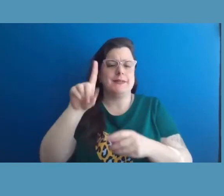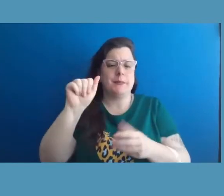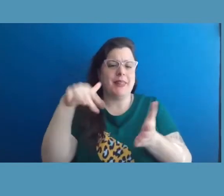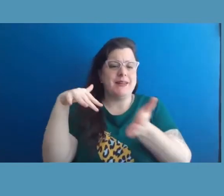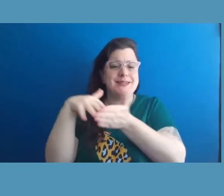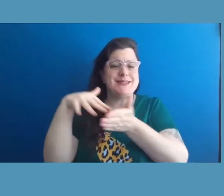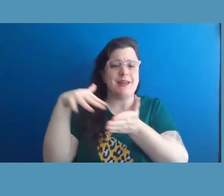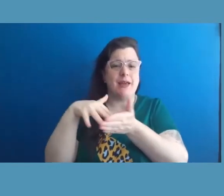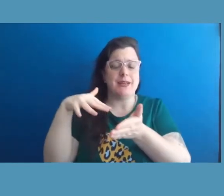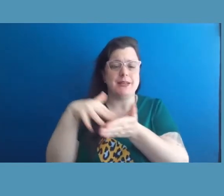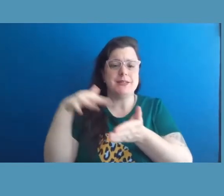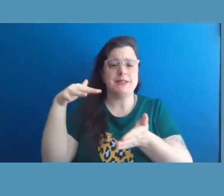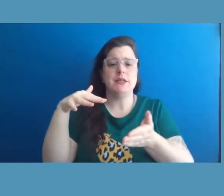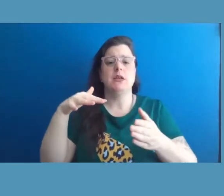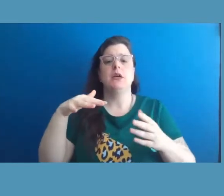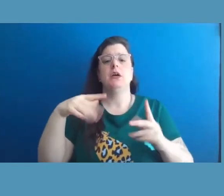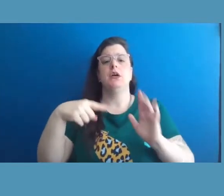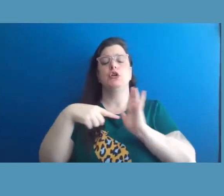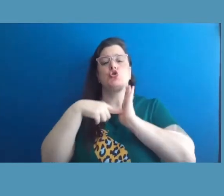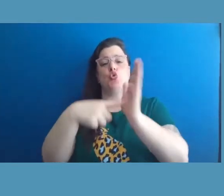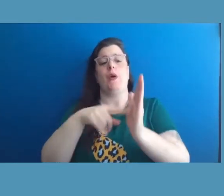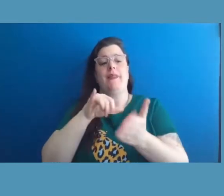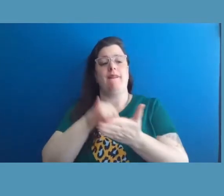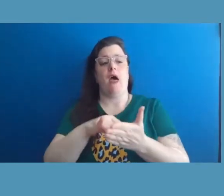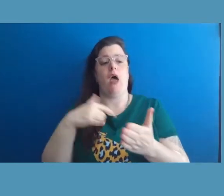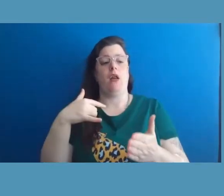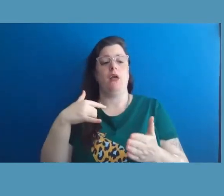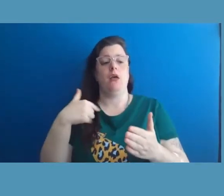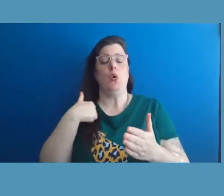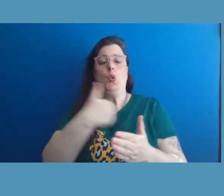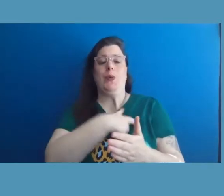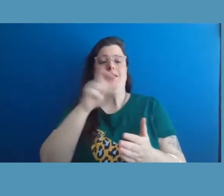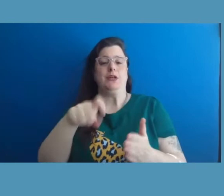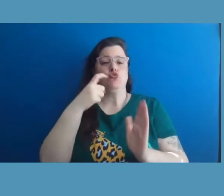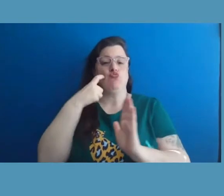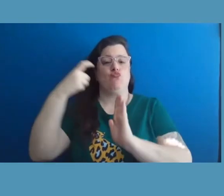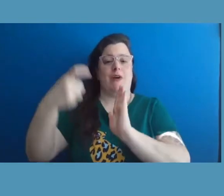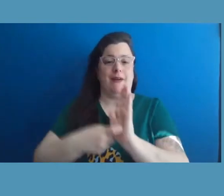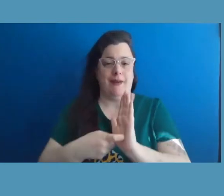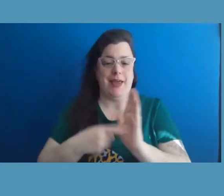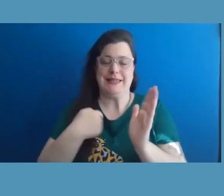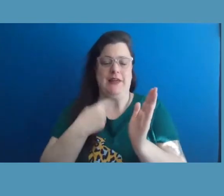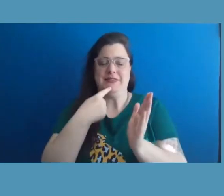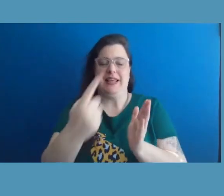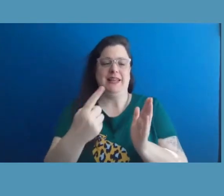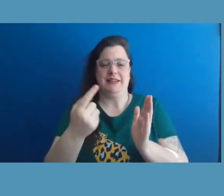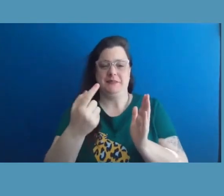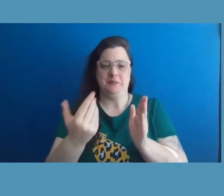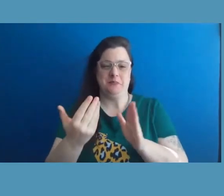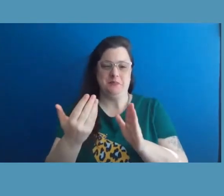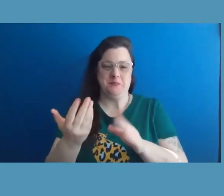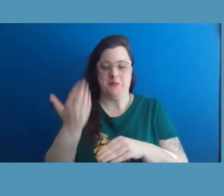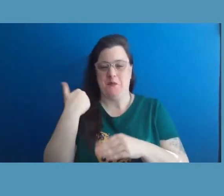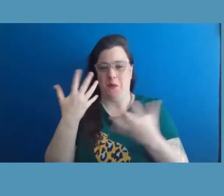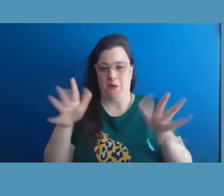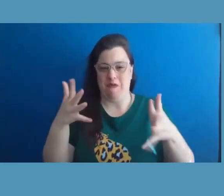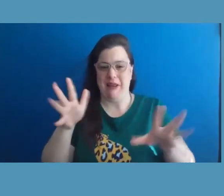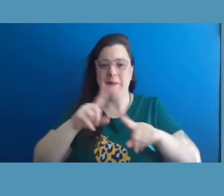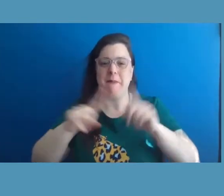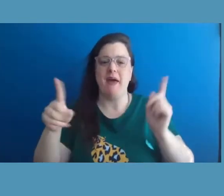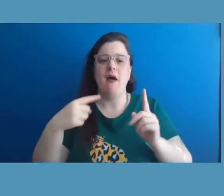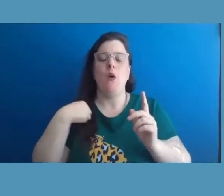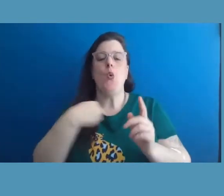Right now a lot of work in disabled studies shows we need to recognize -- I know I have